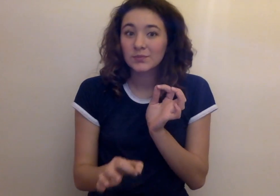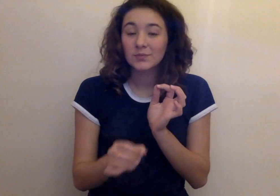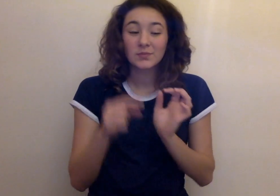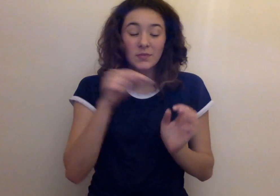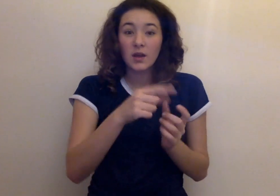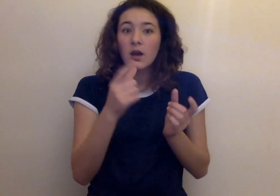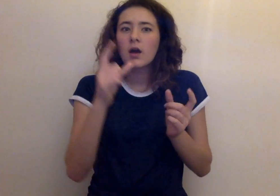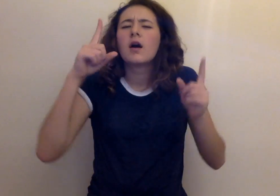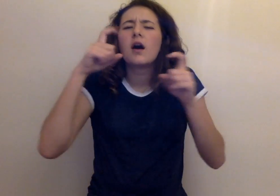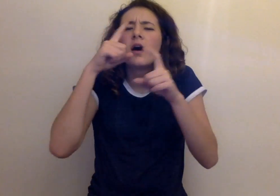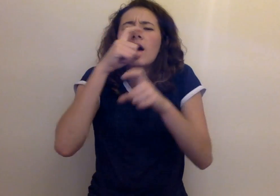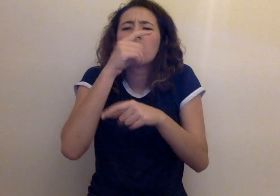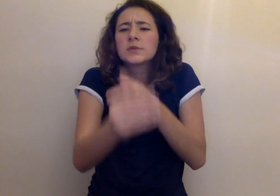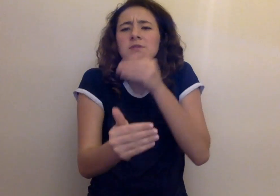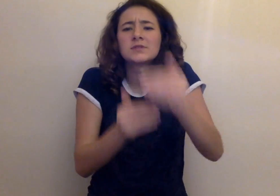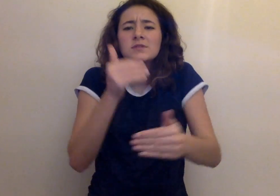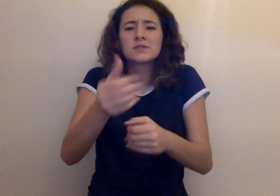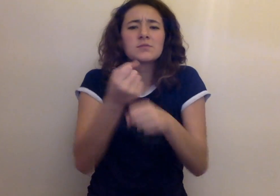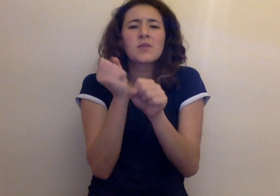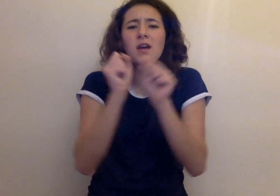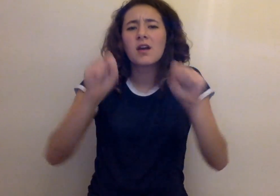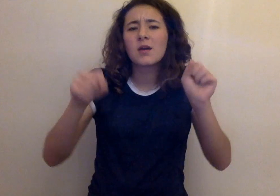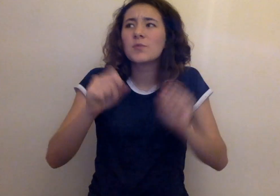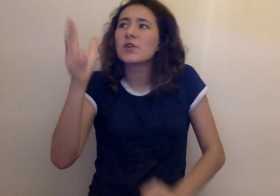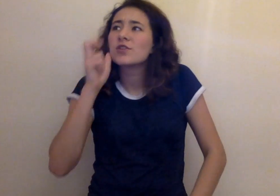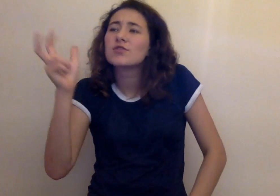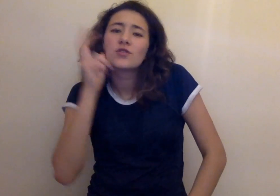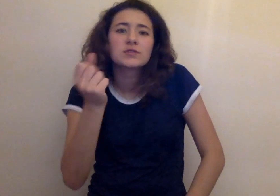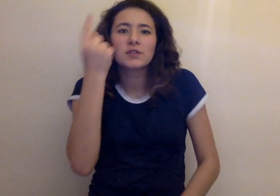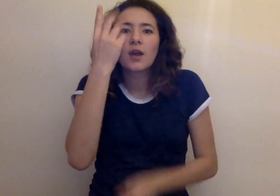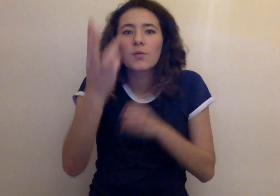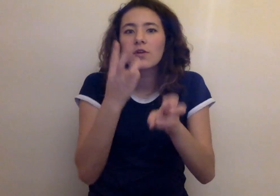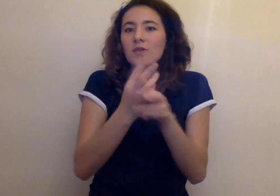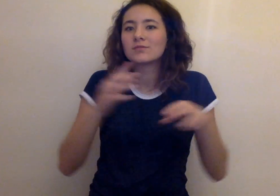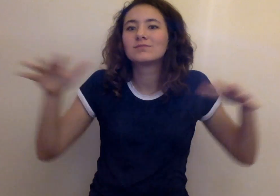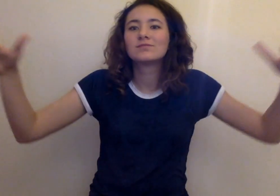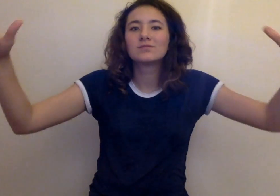It's a super complex process that allows us to hear and make sense of the world around us.